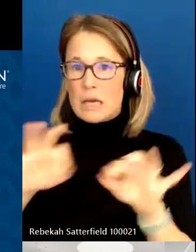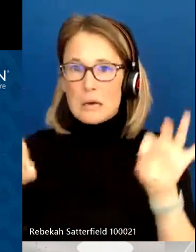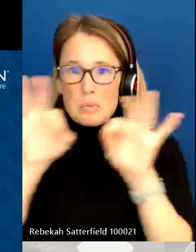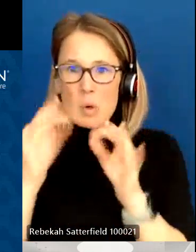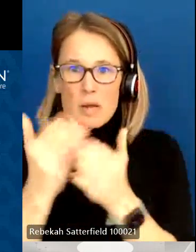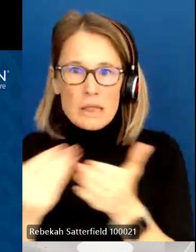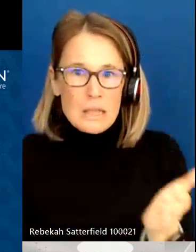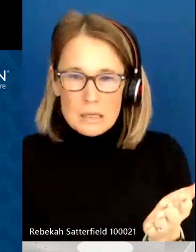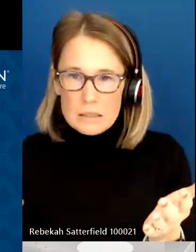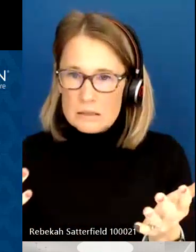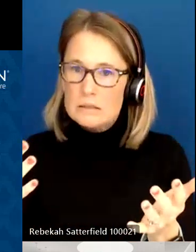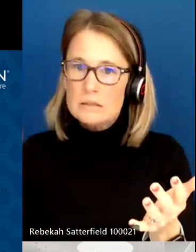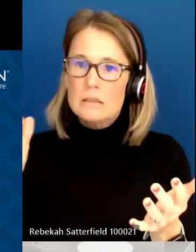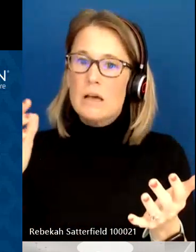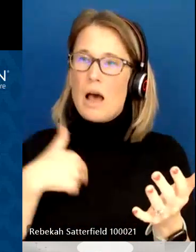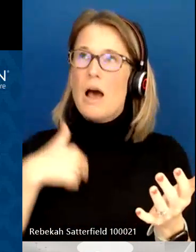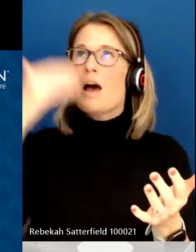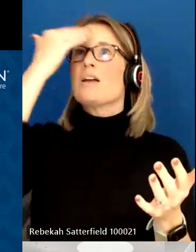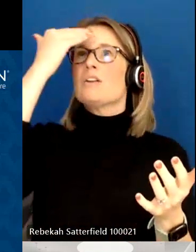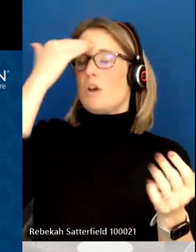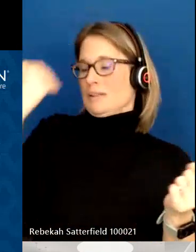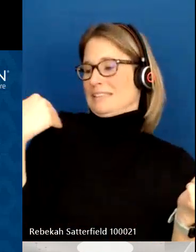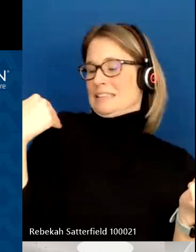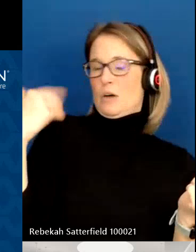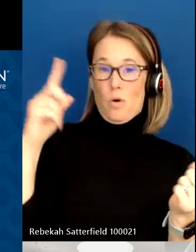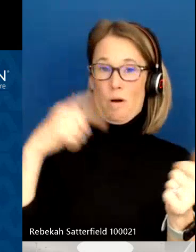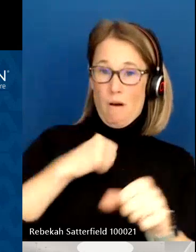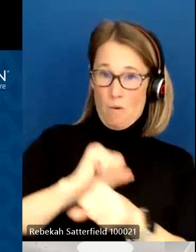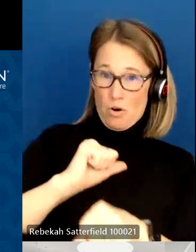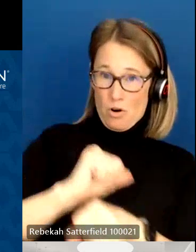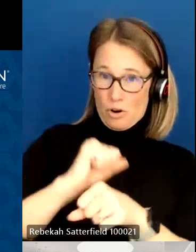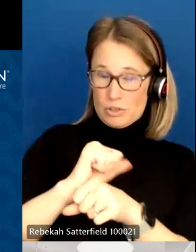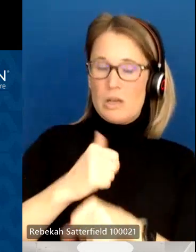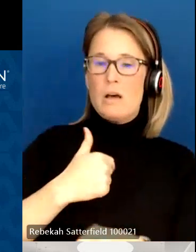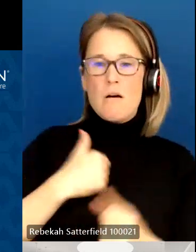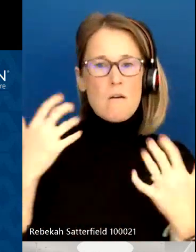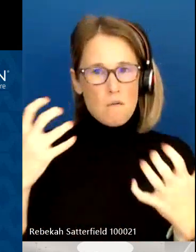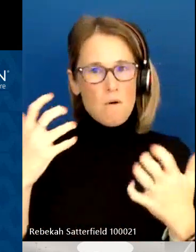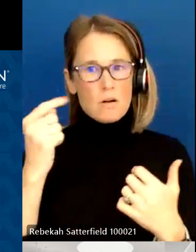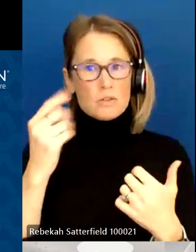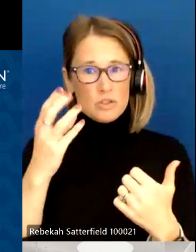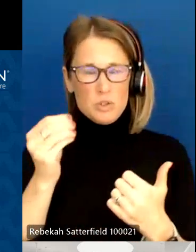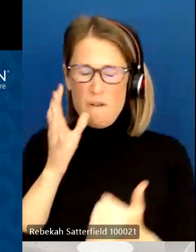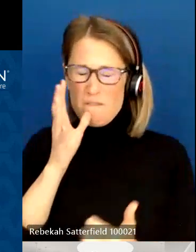know for a fact at my last place of employment uh I I wanted to really throw up and I felt really